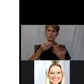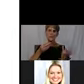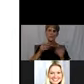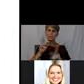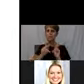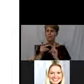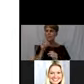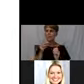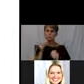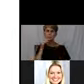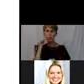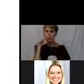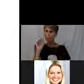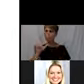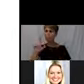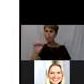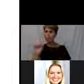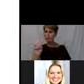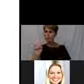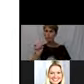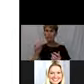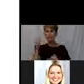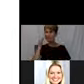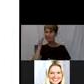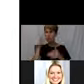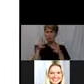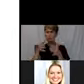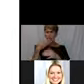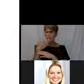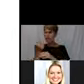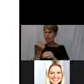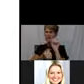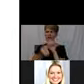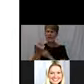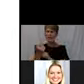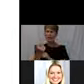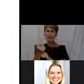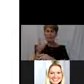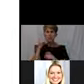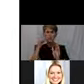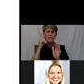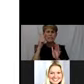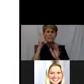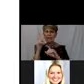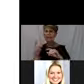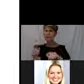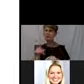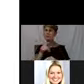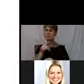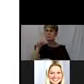who just knows the streets better than anybody. The gentleman on the far left, his name is Joseph and he's the community health worker